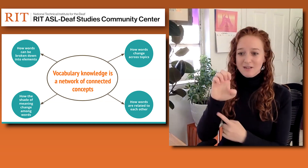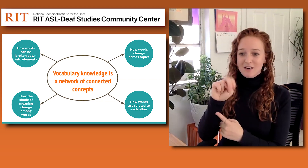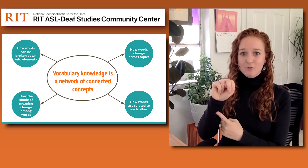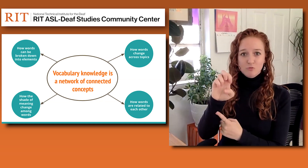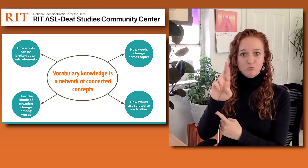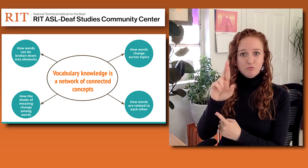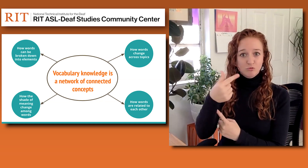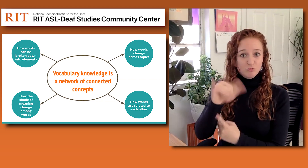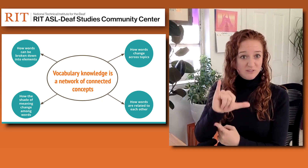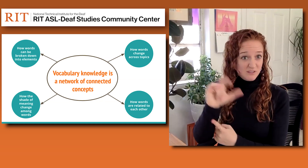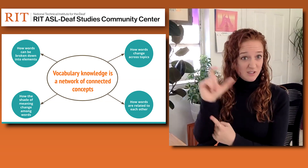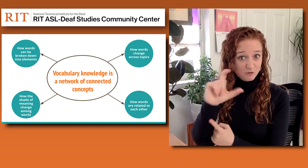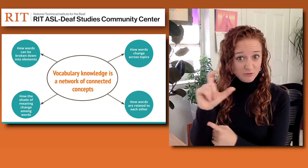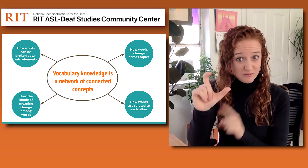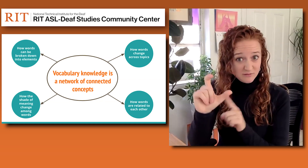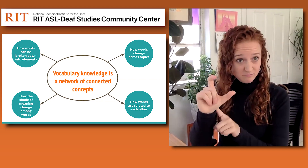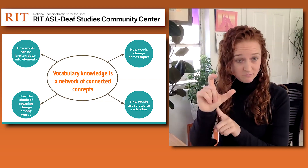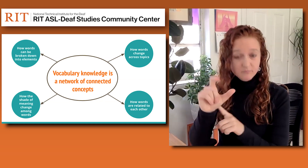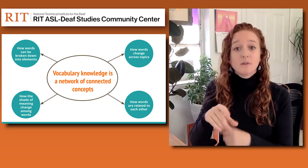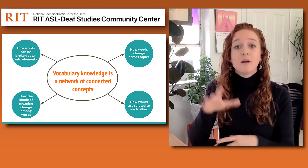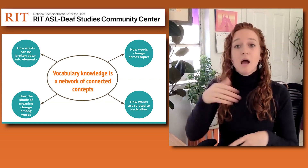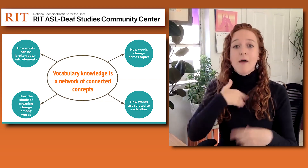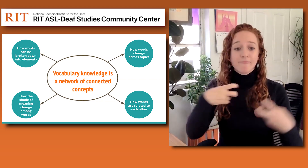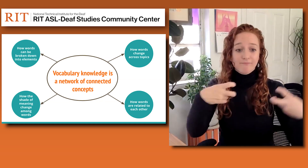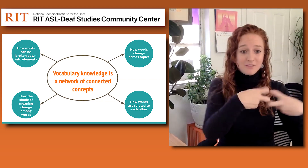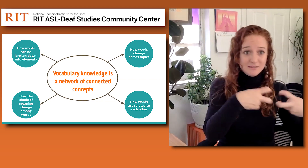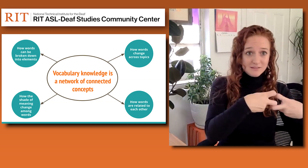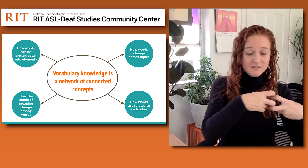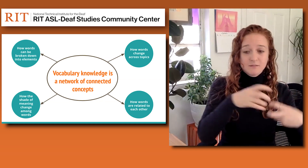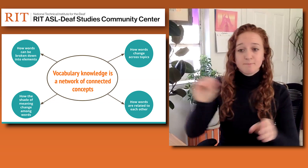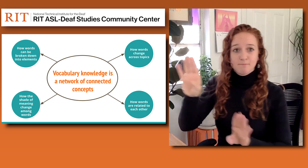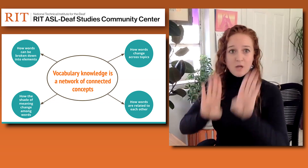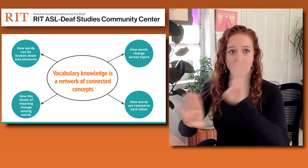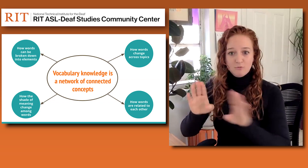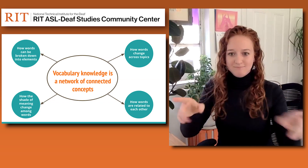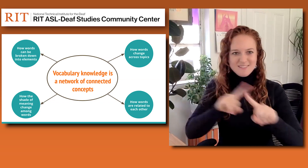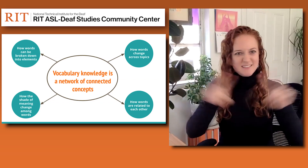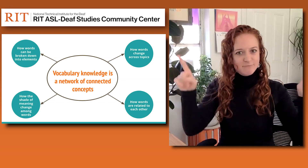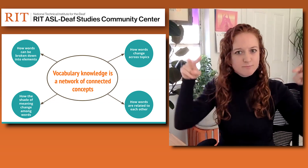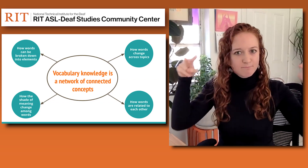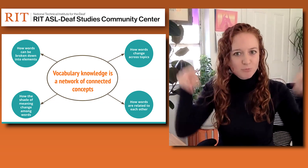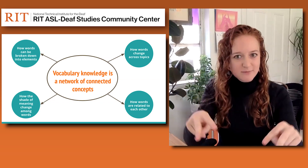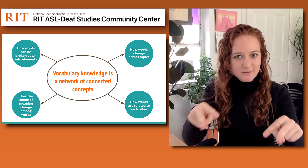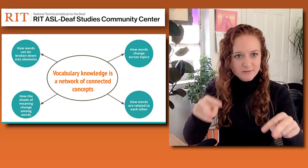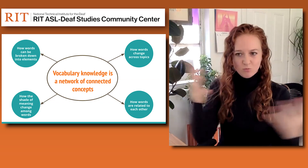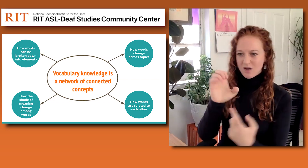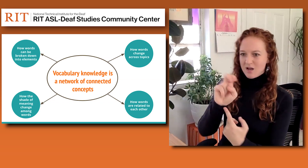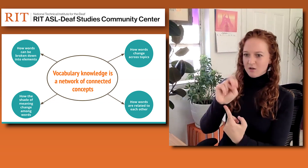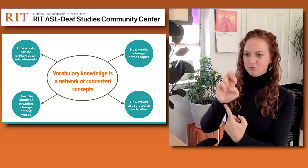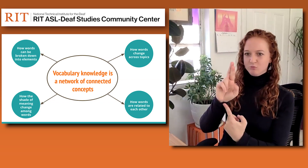Another example, the word "energy," and this is the sign. We have energy in physics and biology,